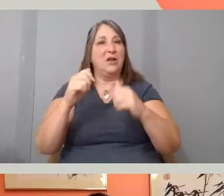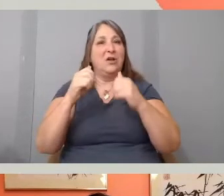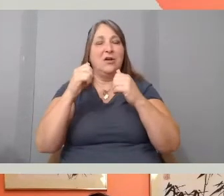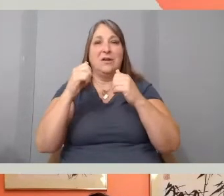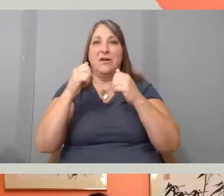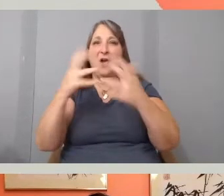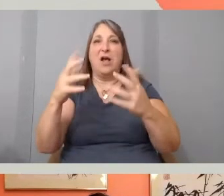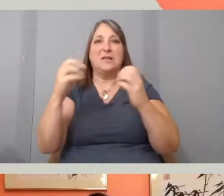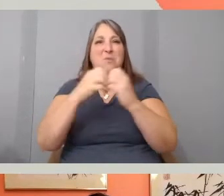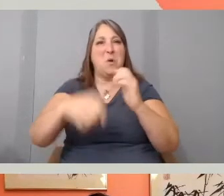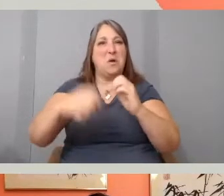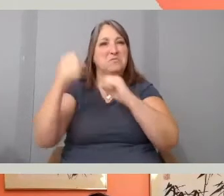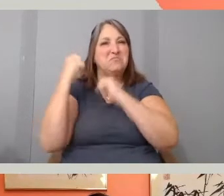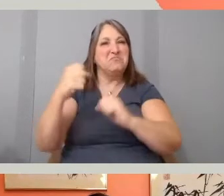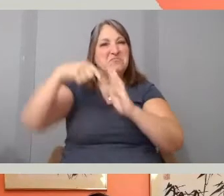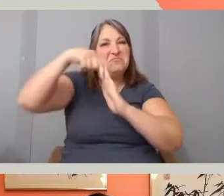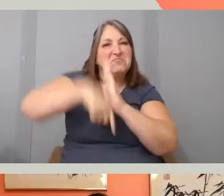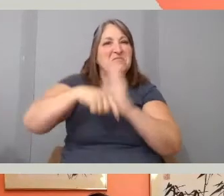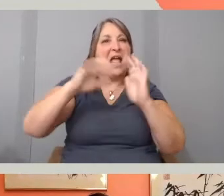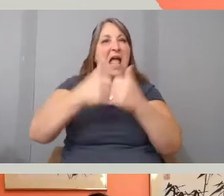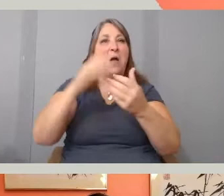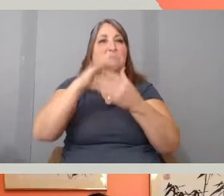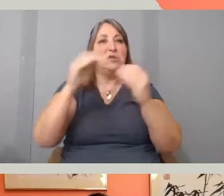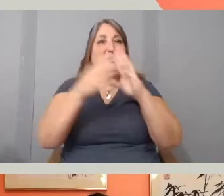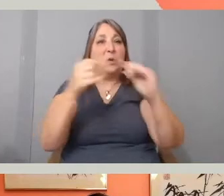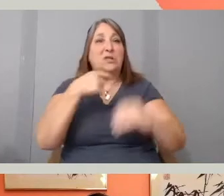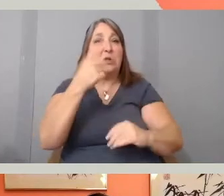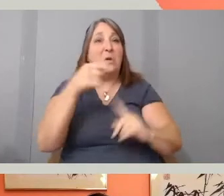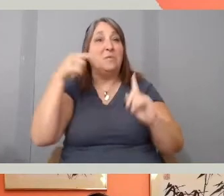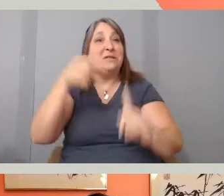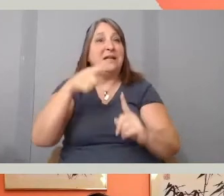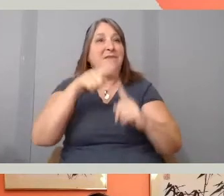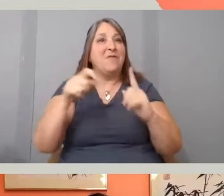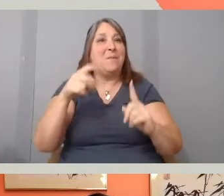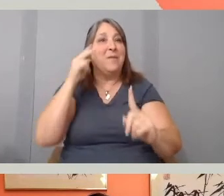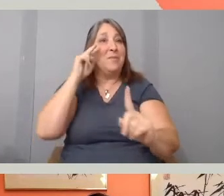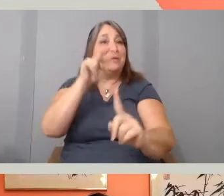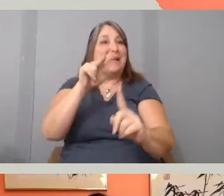Particularly from the point of view of the editorial team. And I like to look at it as a team.